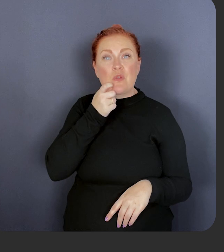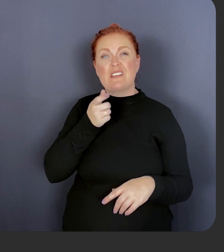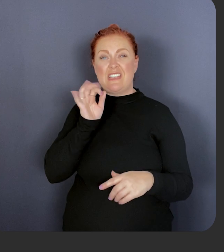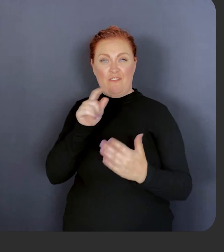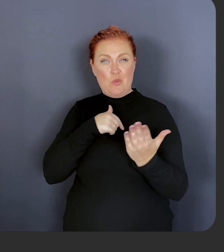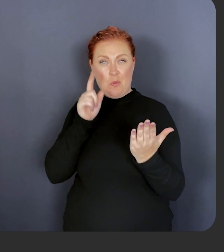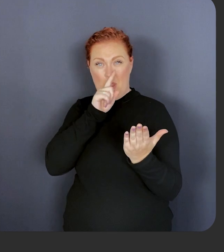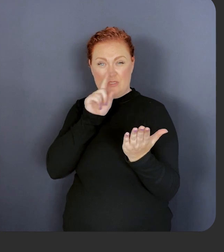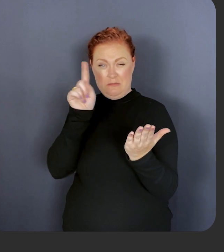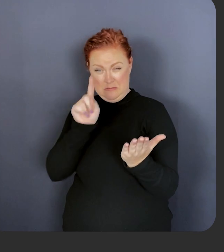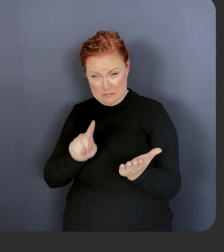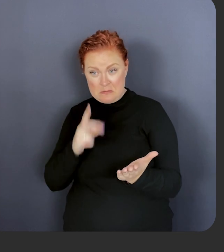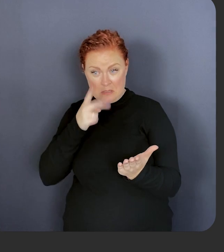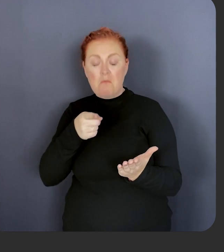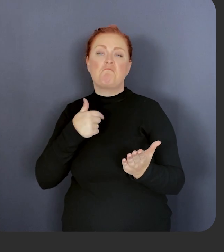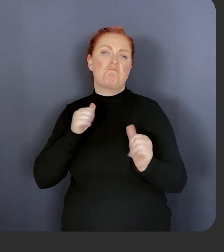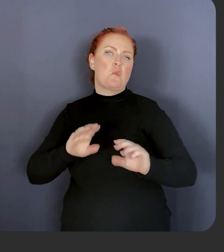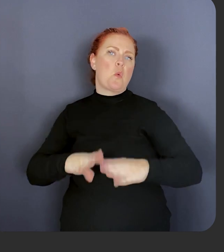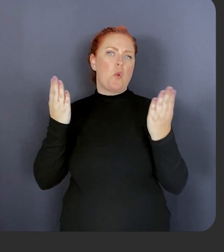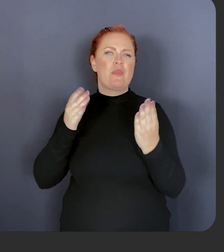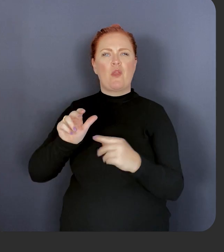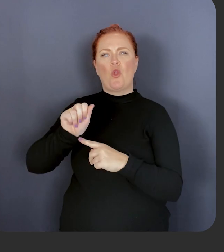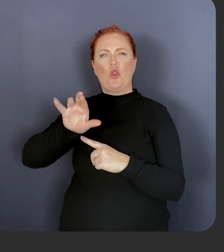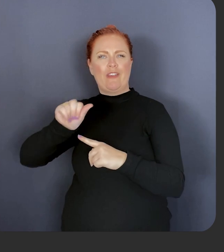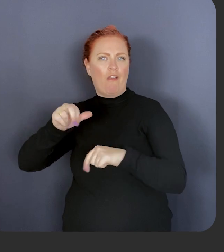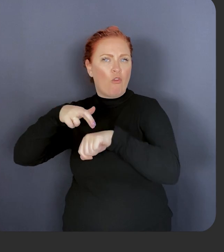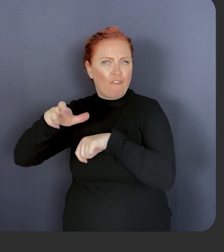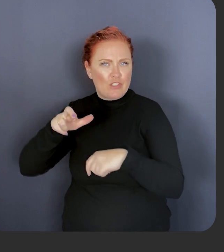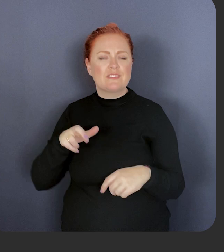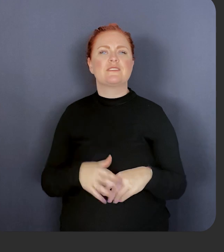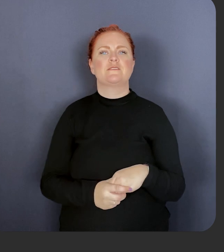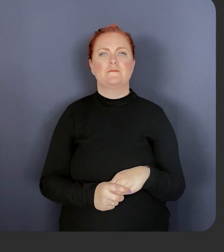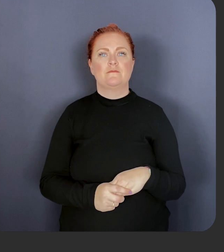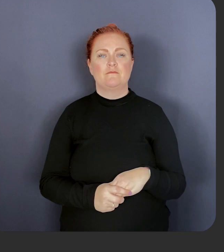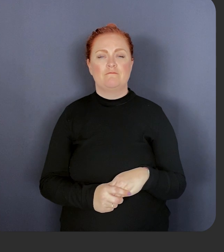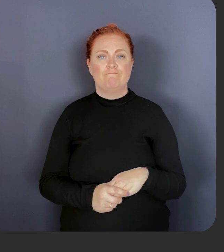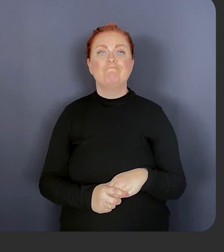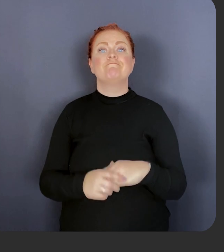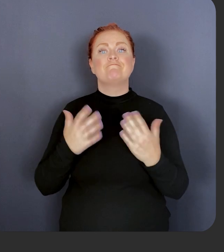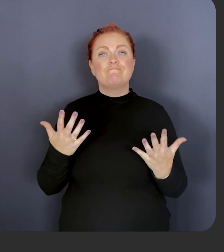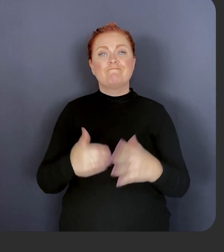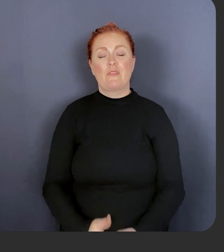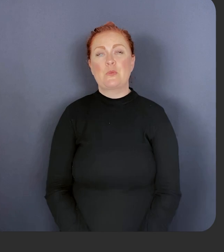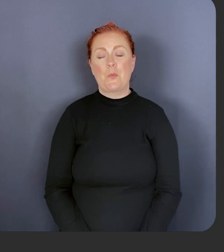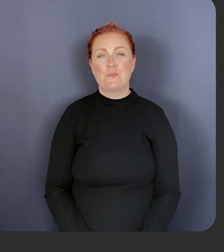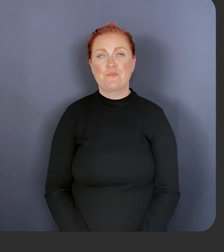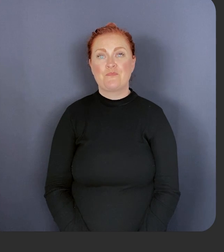as you saw there, I could actually open the ARIA reference, which is what I accidentally just did,